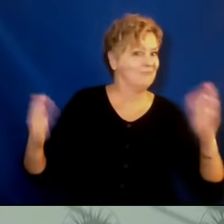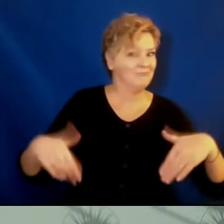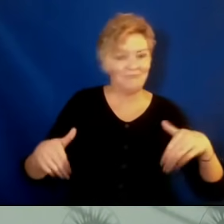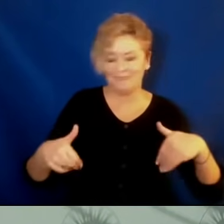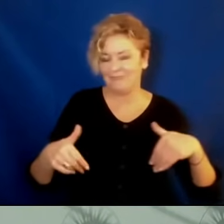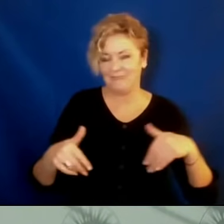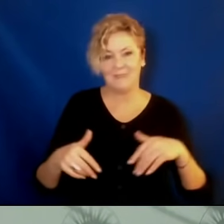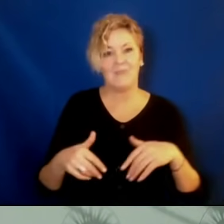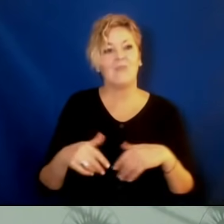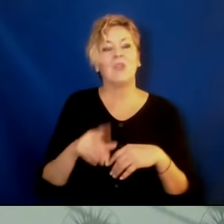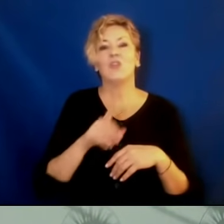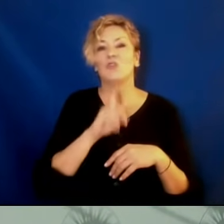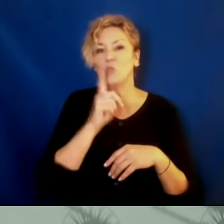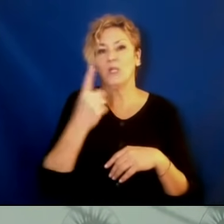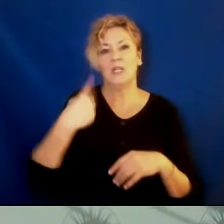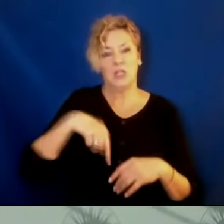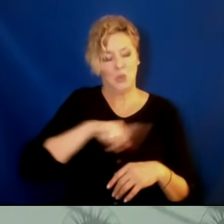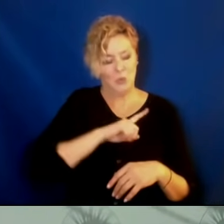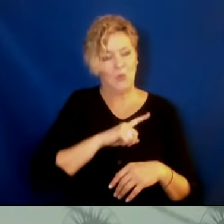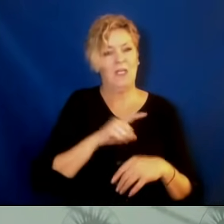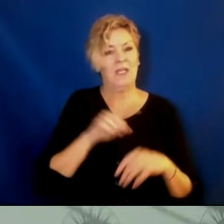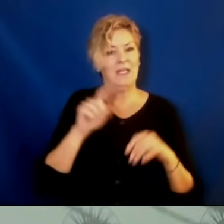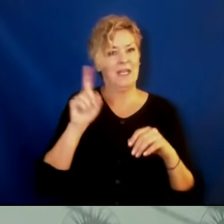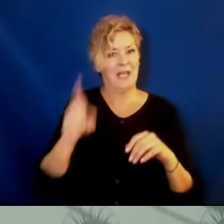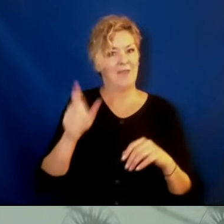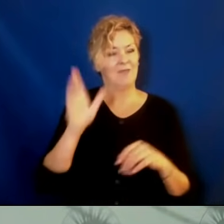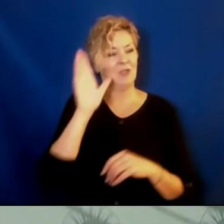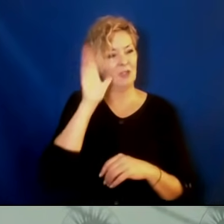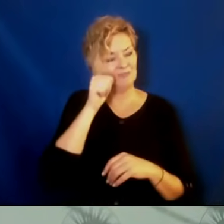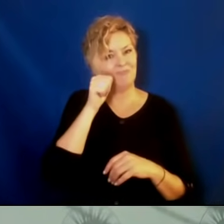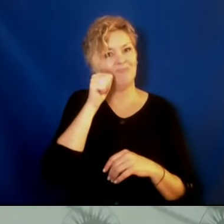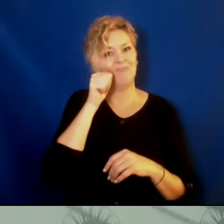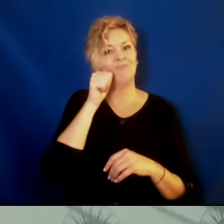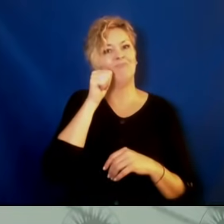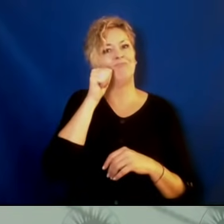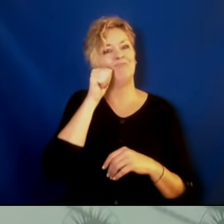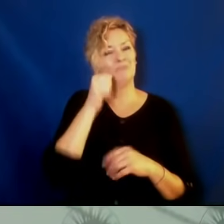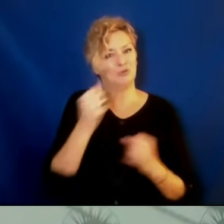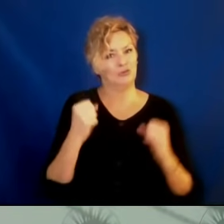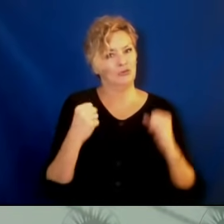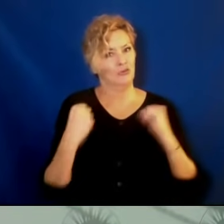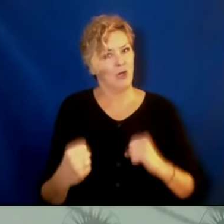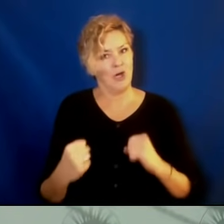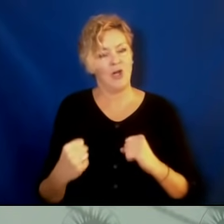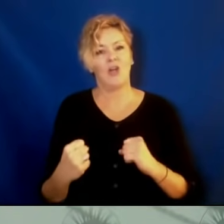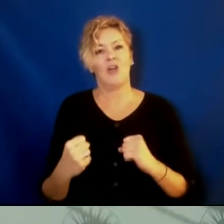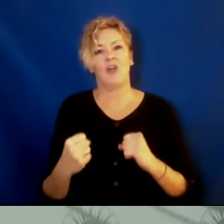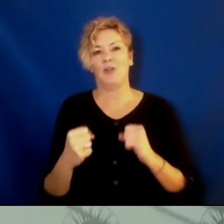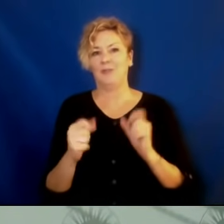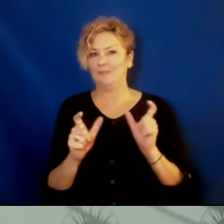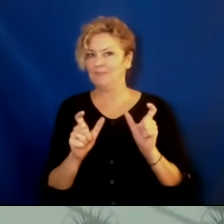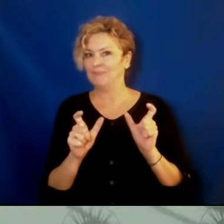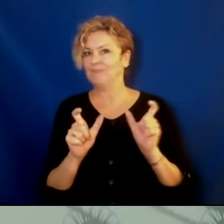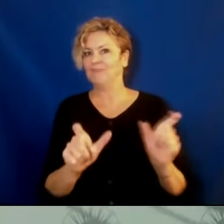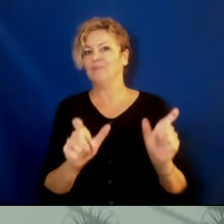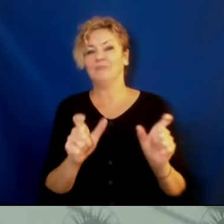to respond to what COVID-19 is doing in our province. To get our own house in order for the cold